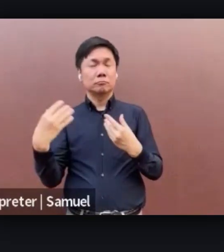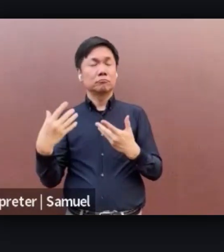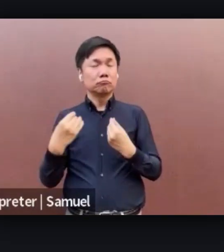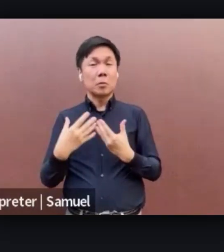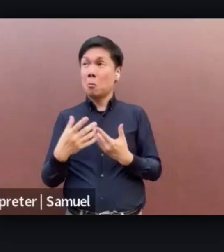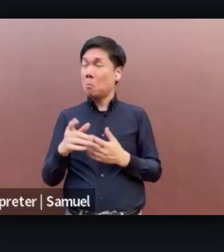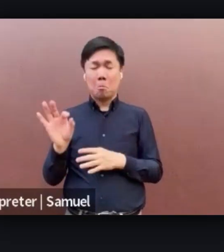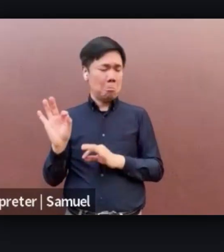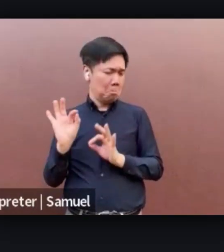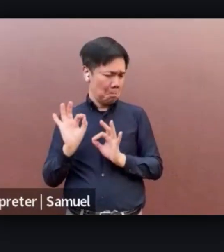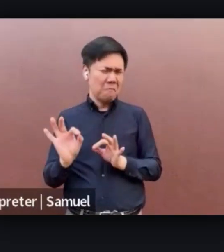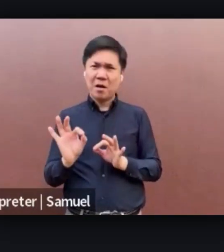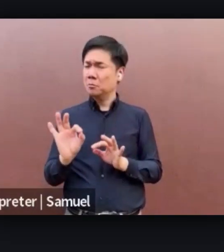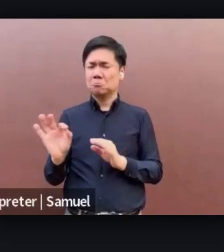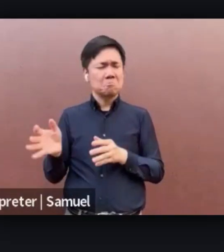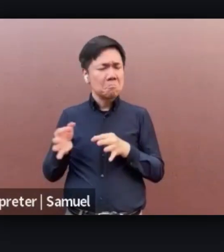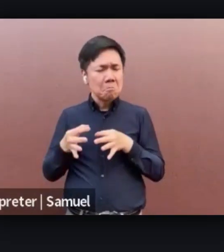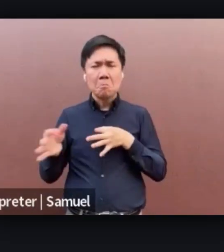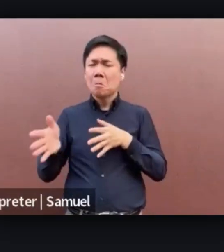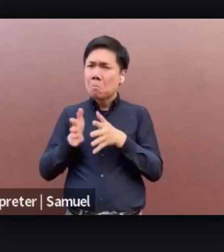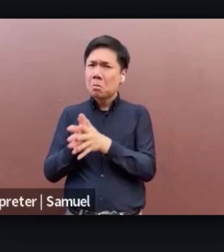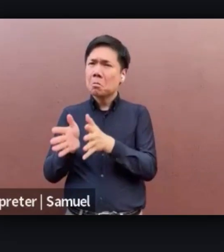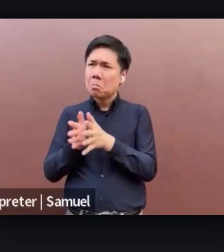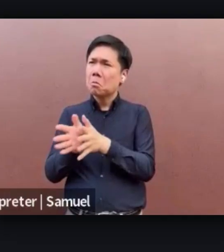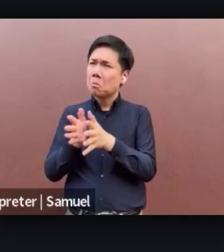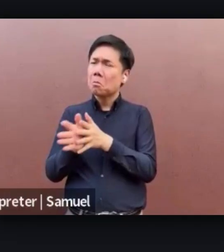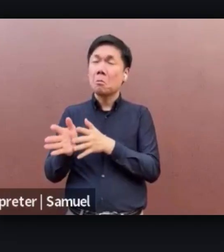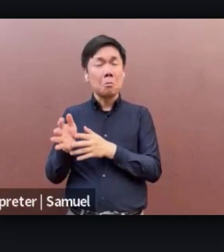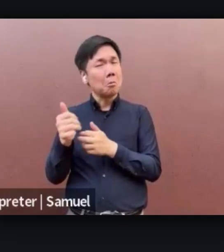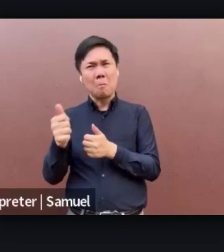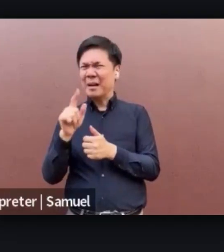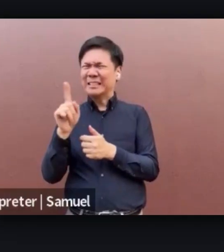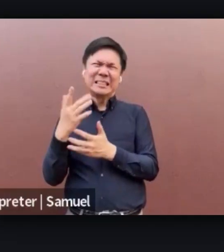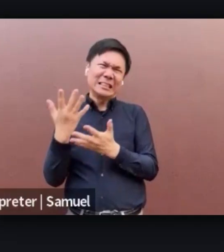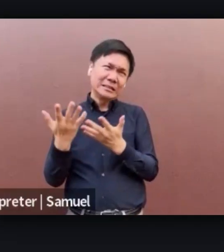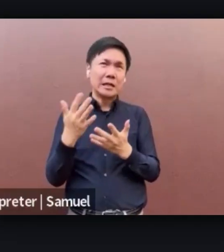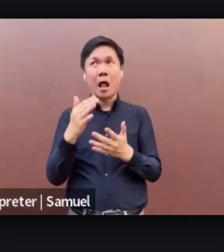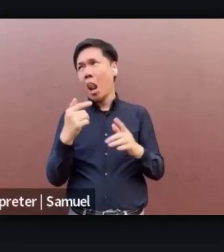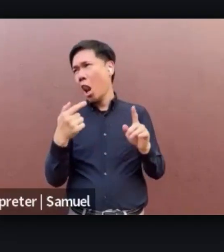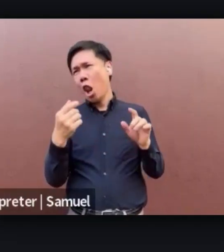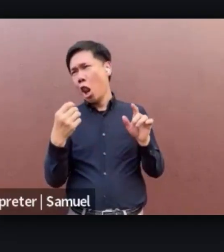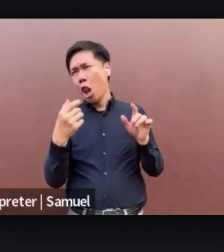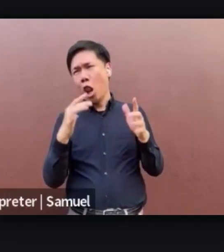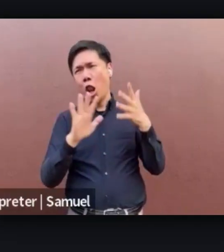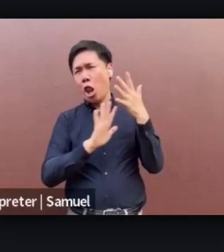Sometimes it does a very wonderful job. Sometimes it does a very poor job.